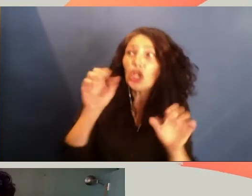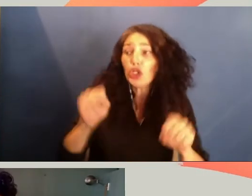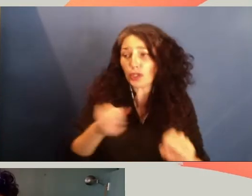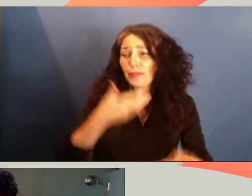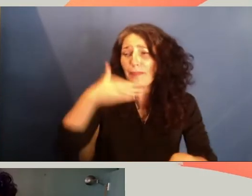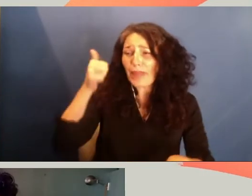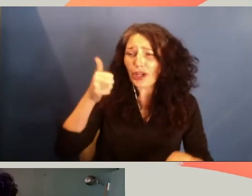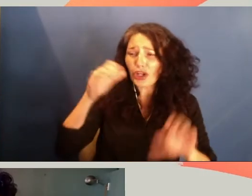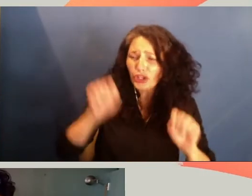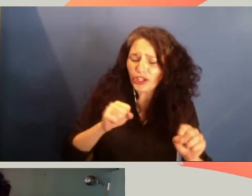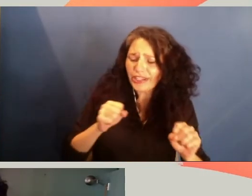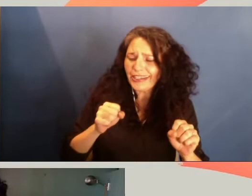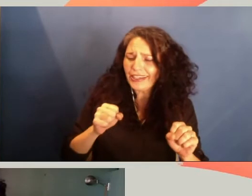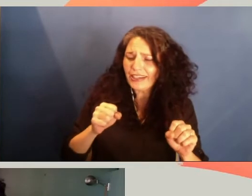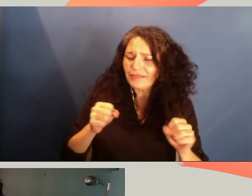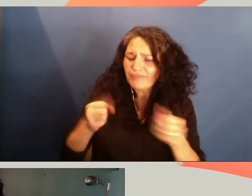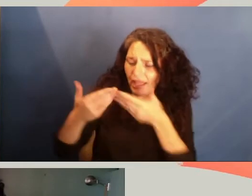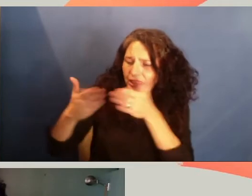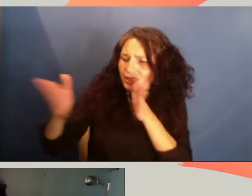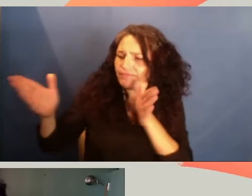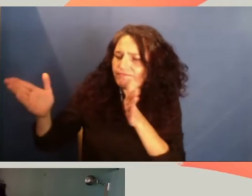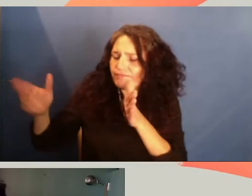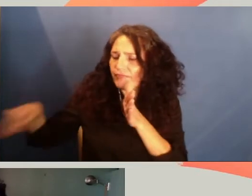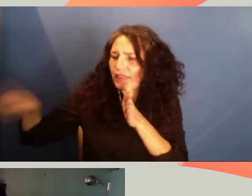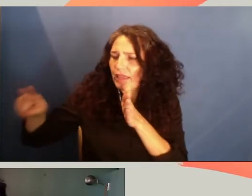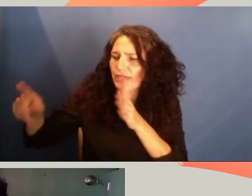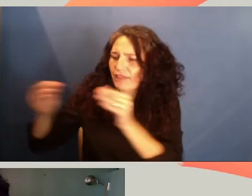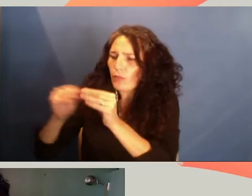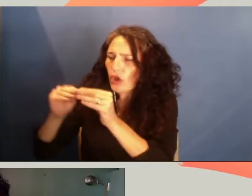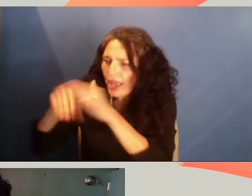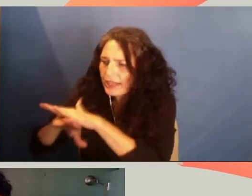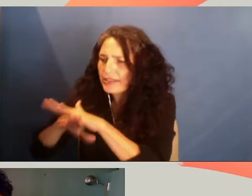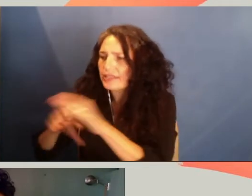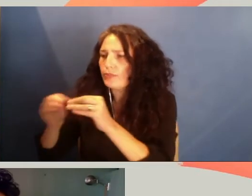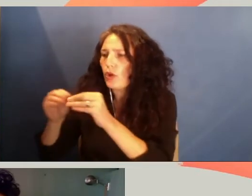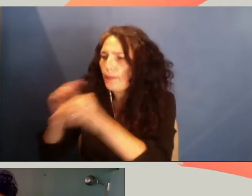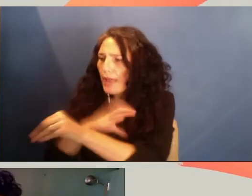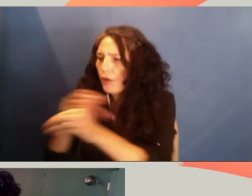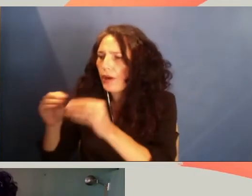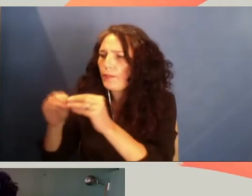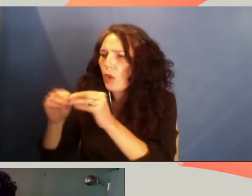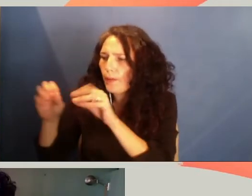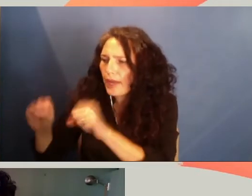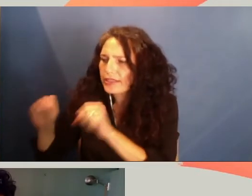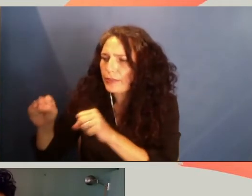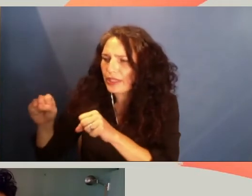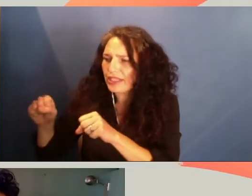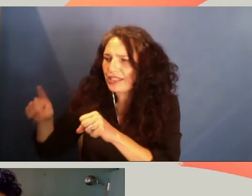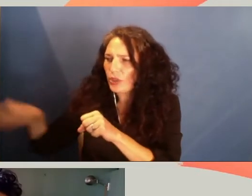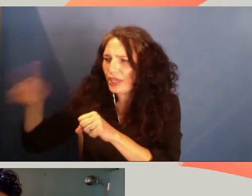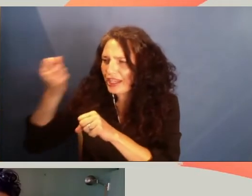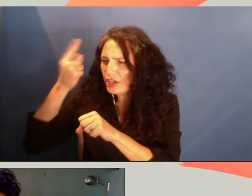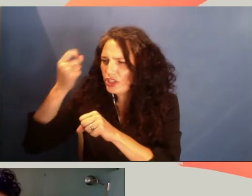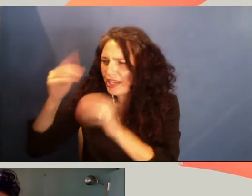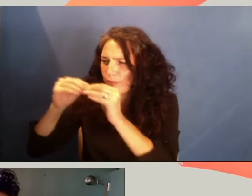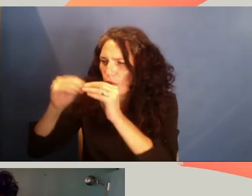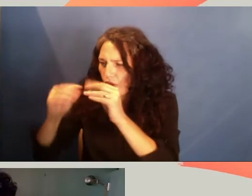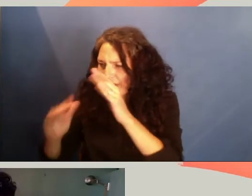to have access power and see the possibilities. We're gonna make mistakes, right, we're gonna make choices that hurt people,